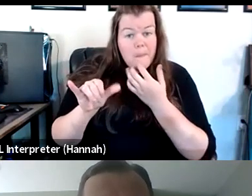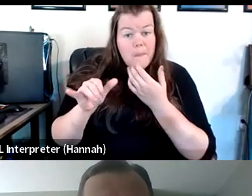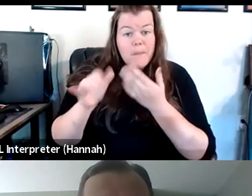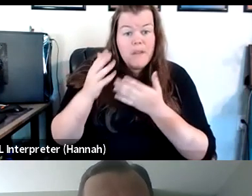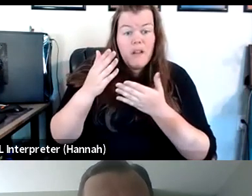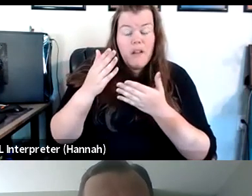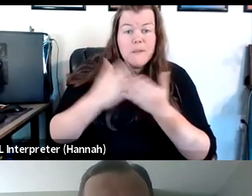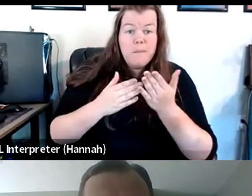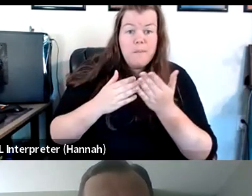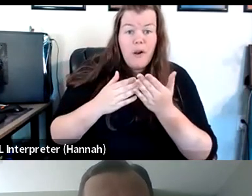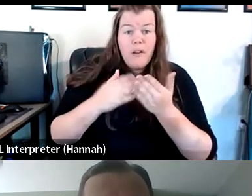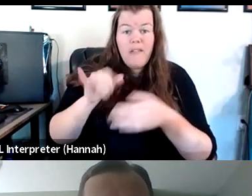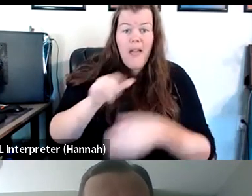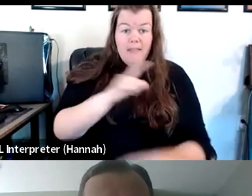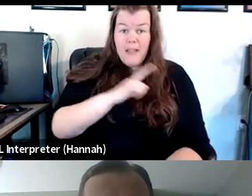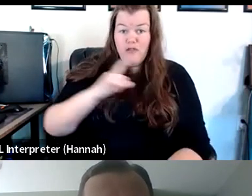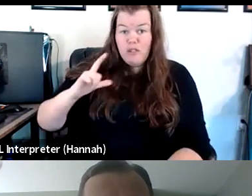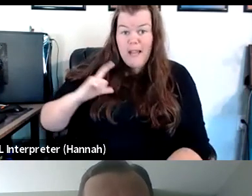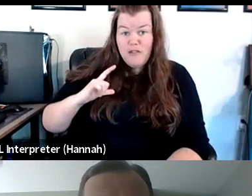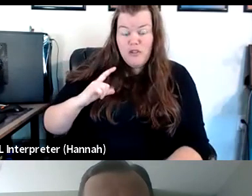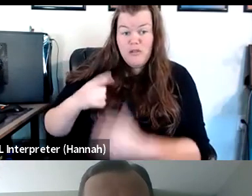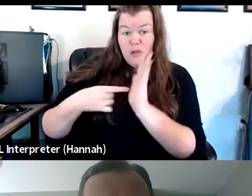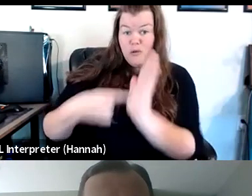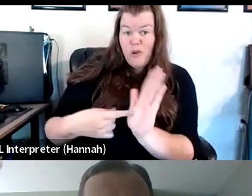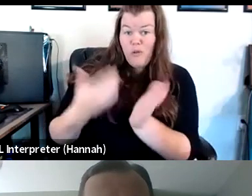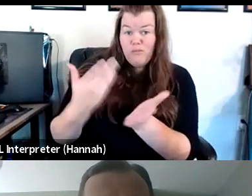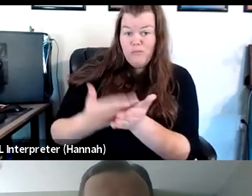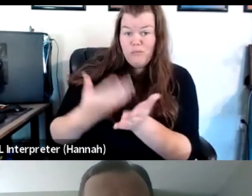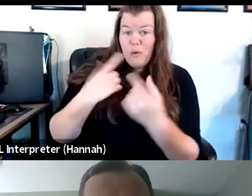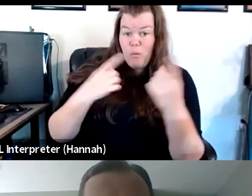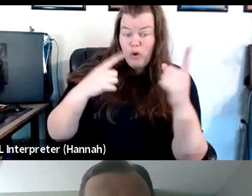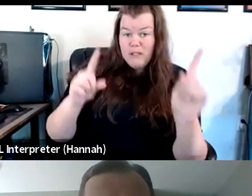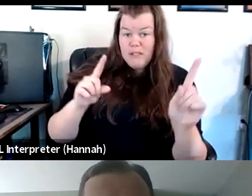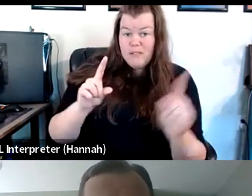the legislation to show that it you know it is working or it isn't in place?